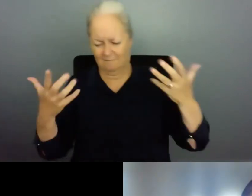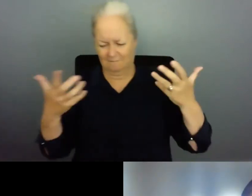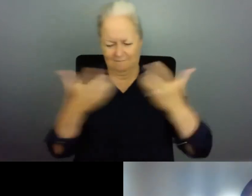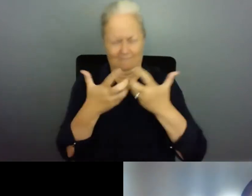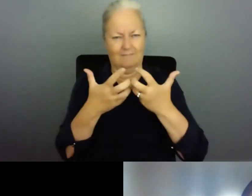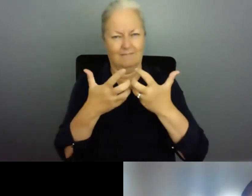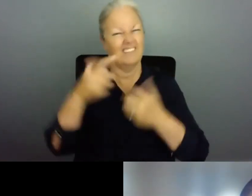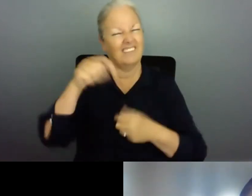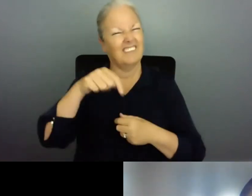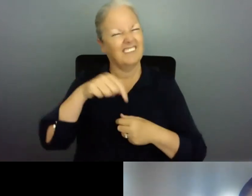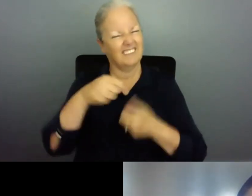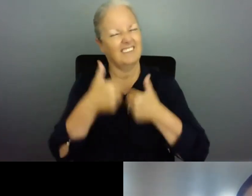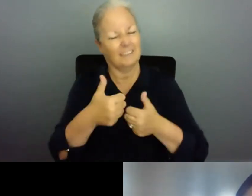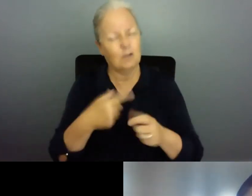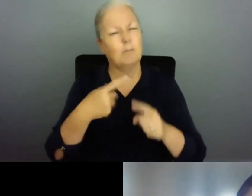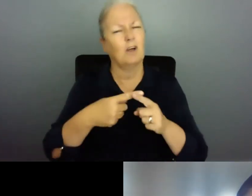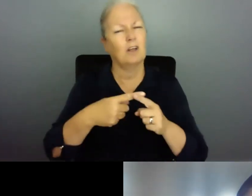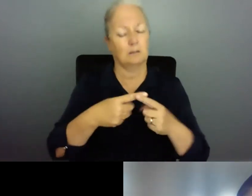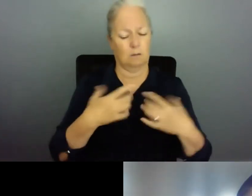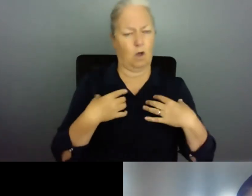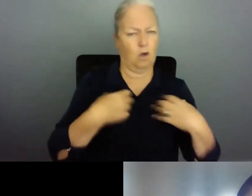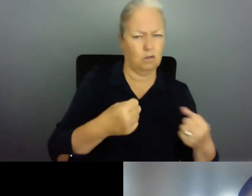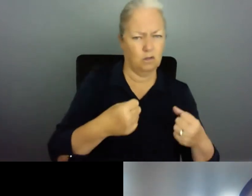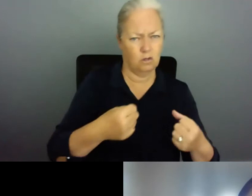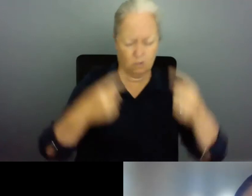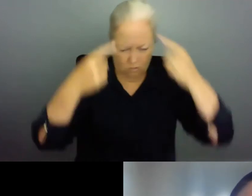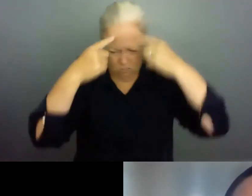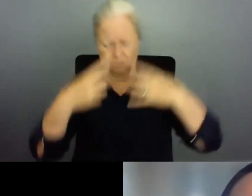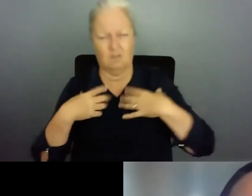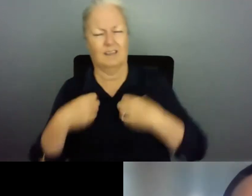mental health something that often gets forgotten when you think about you know other things like